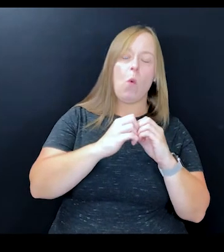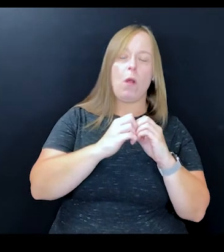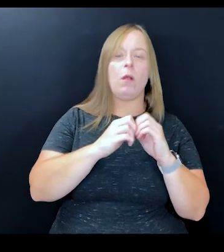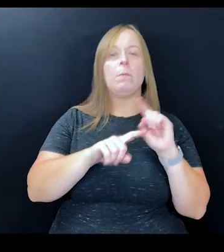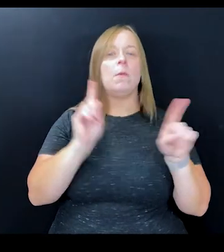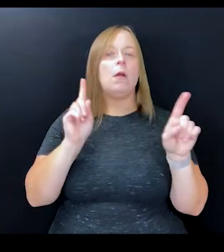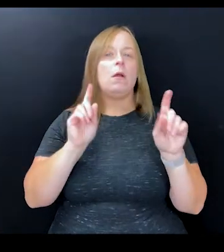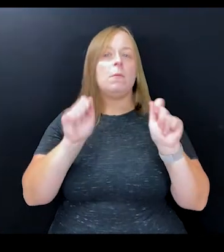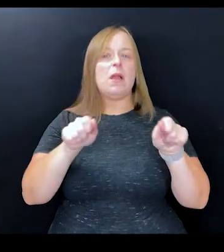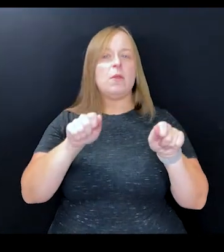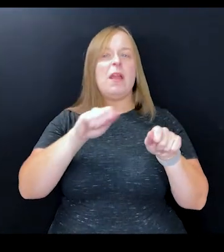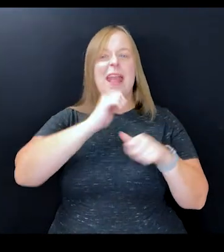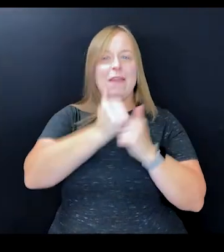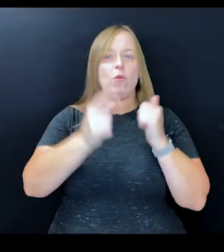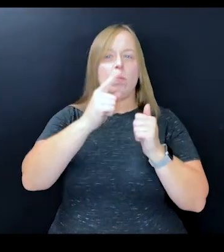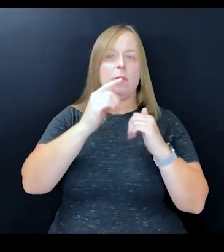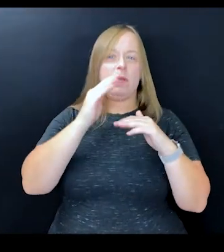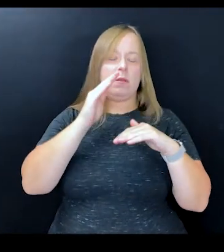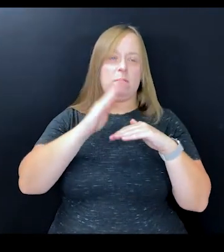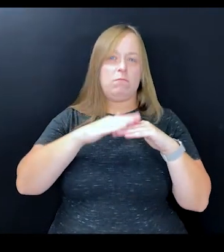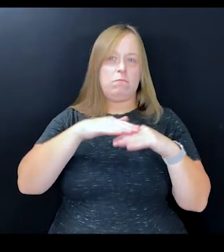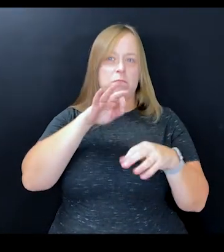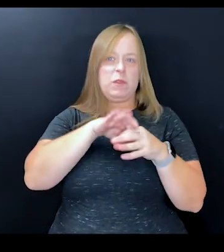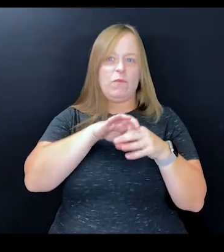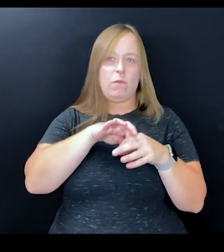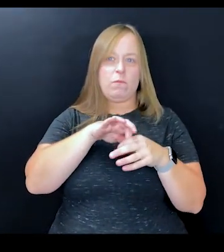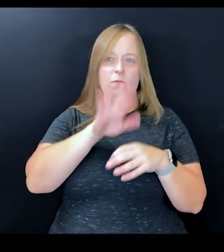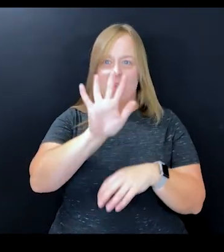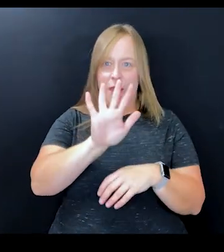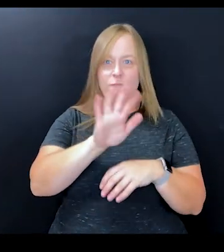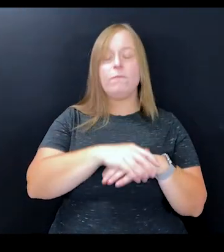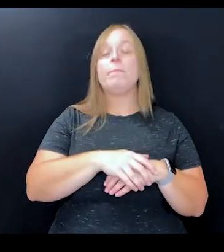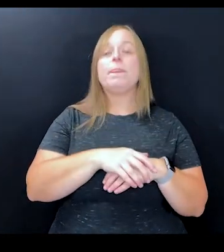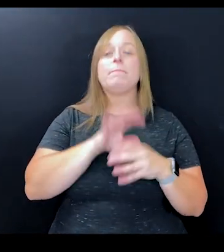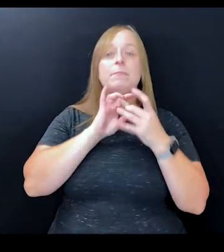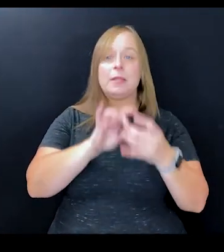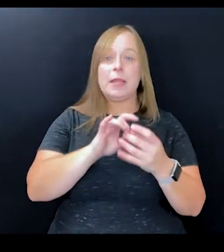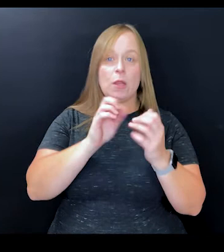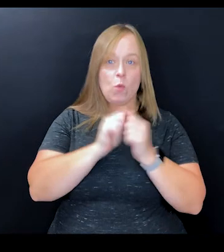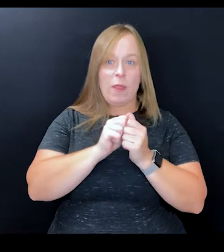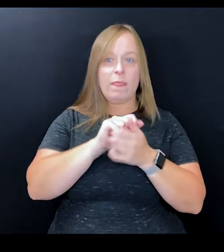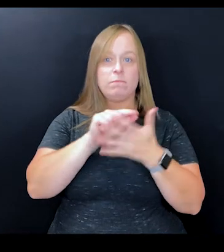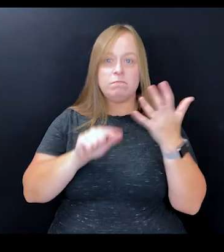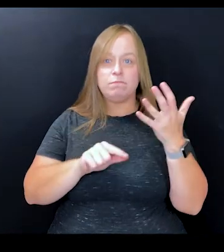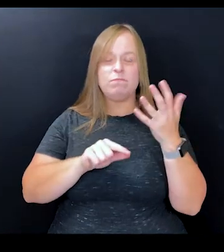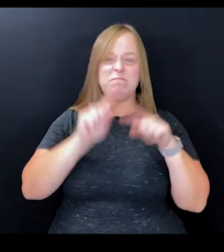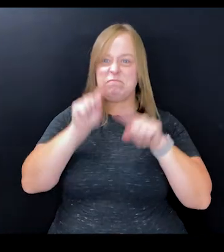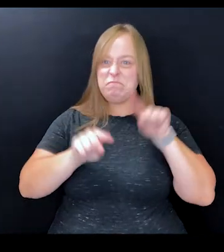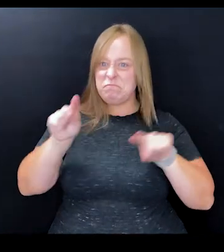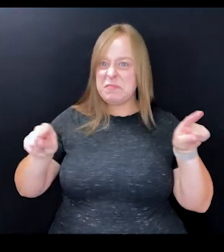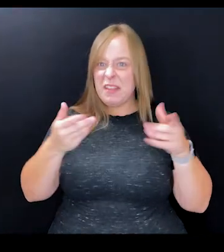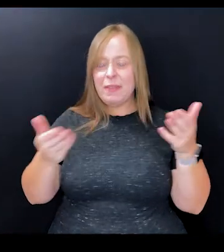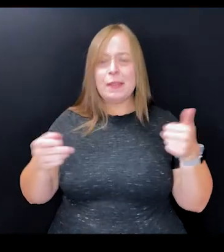but everyone will be voting on at least five. And they have to do with a variety of things.